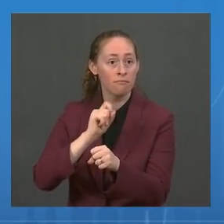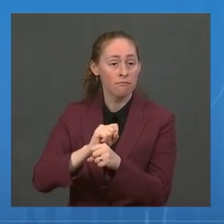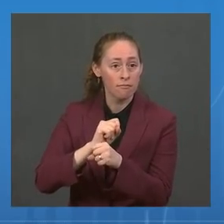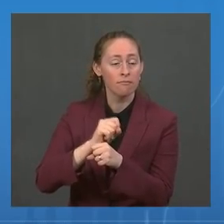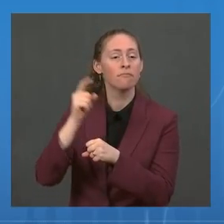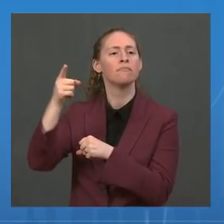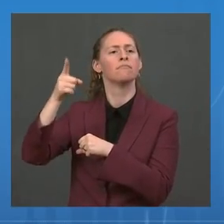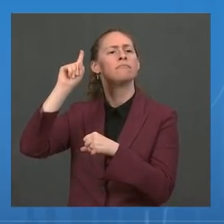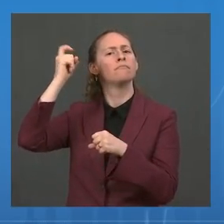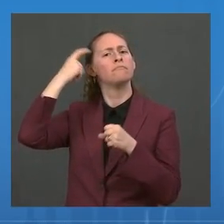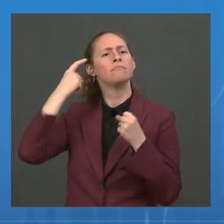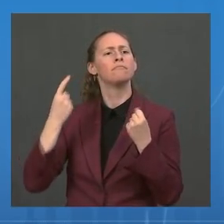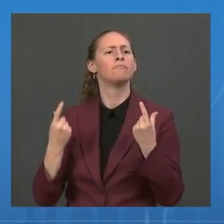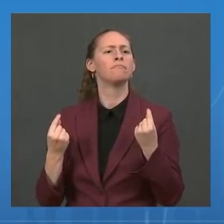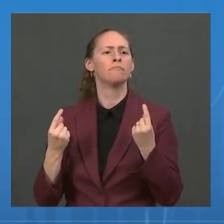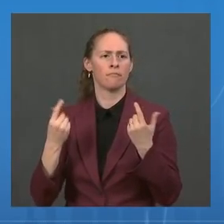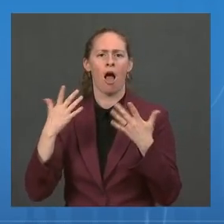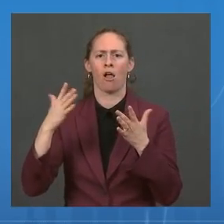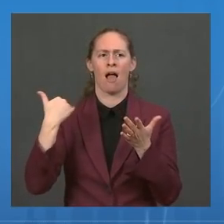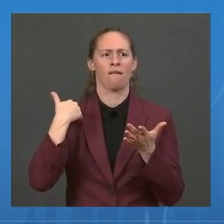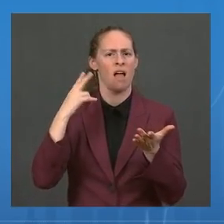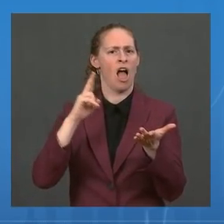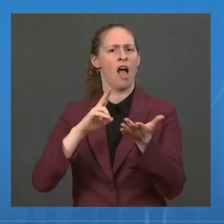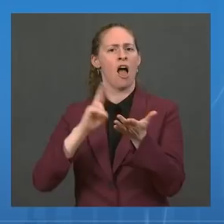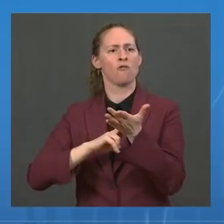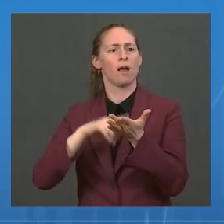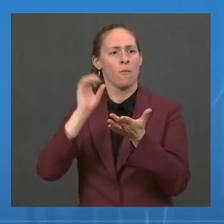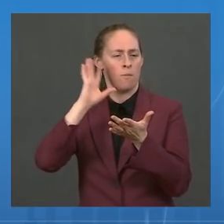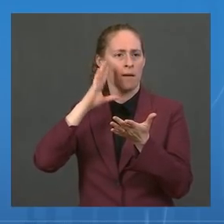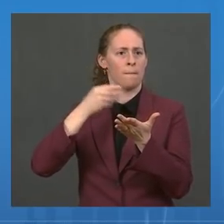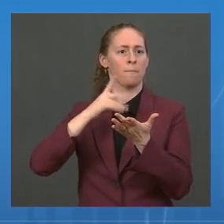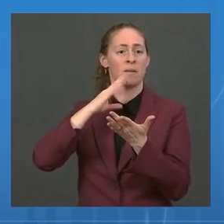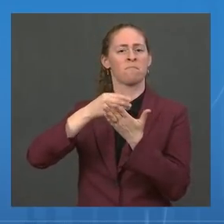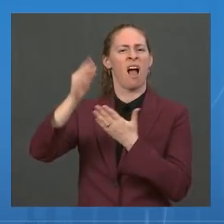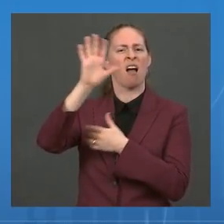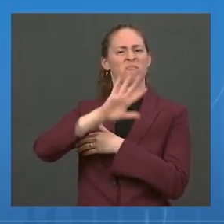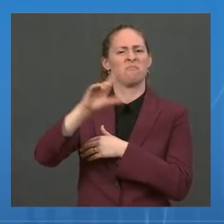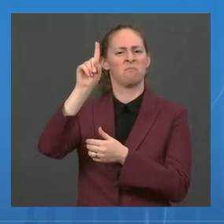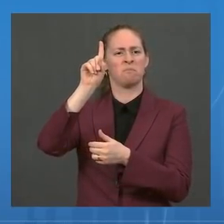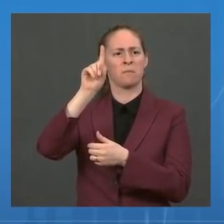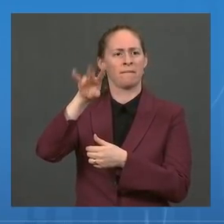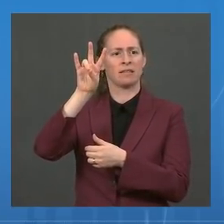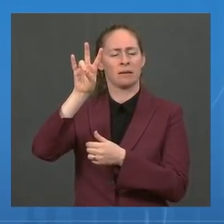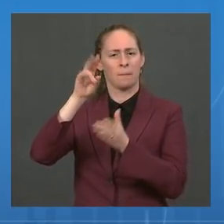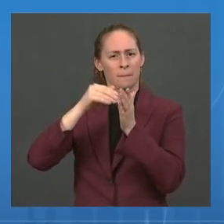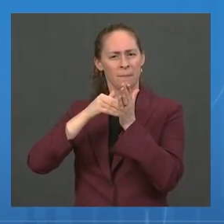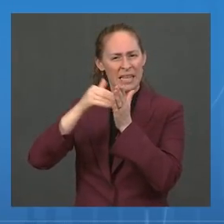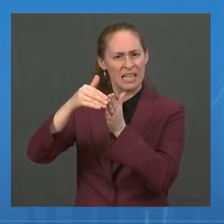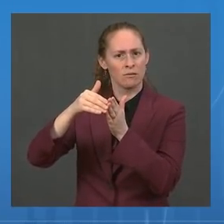to purchase 1.7 million doses to make this therapy available.